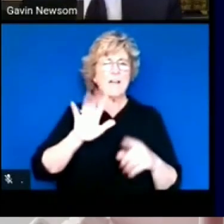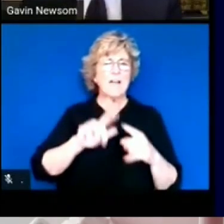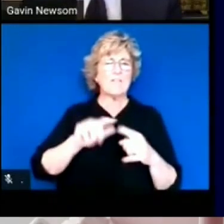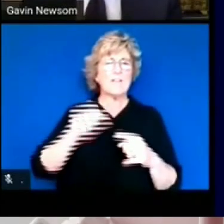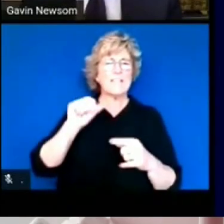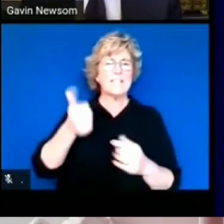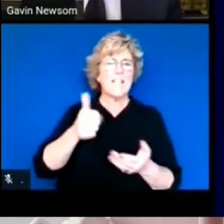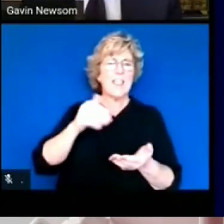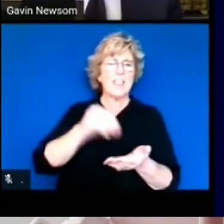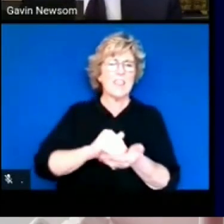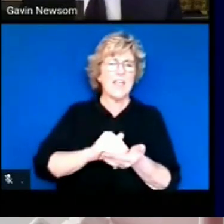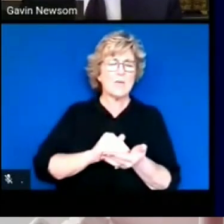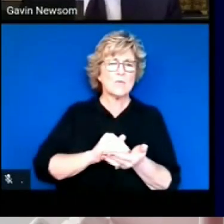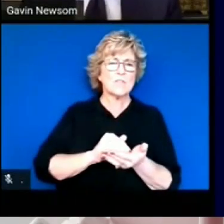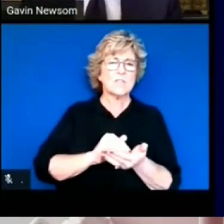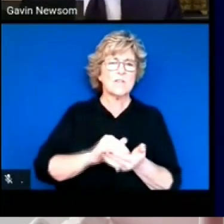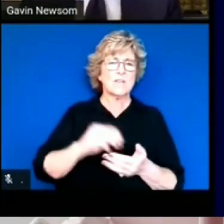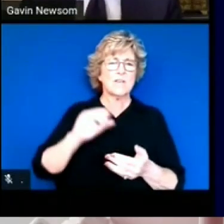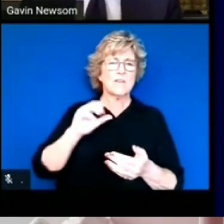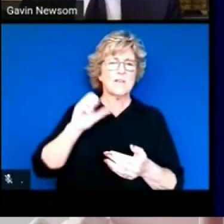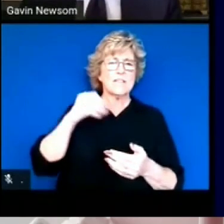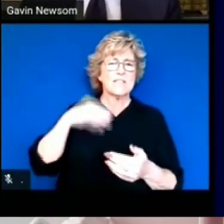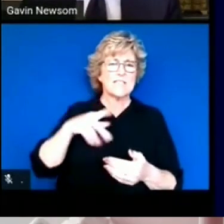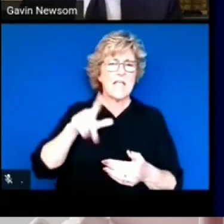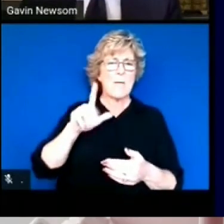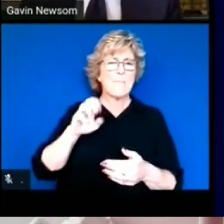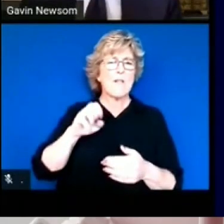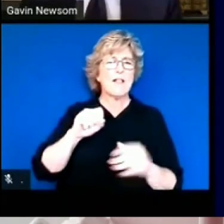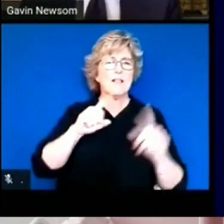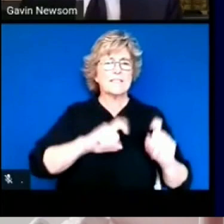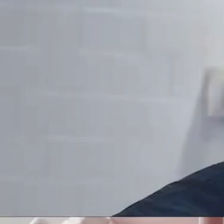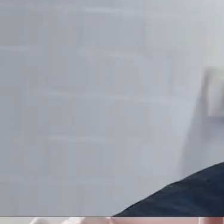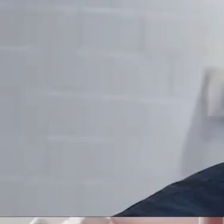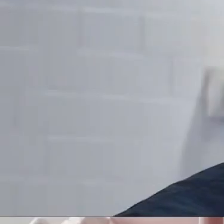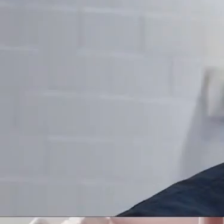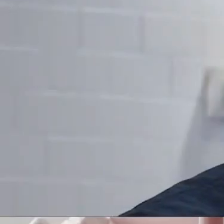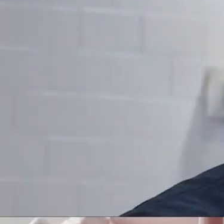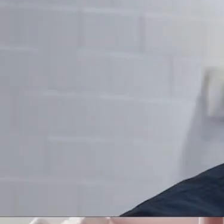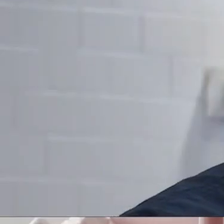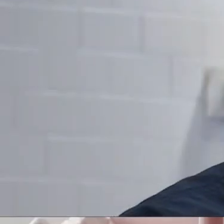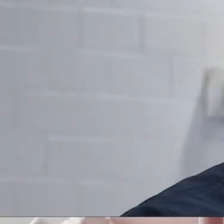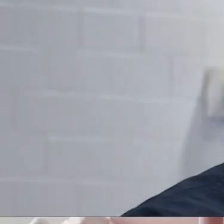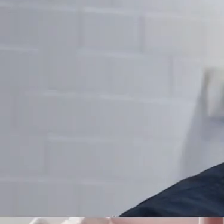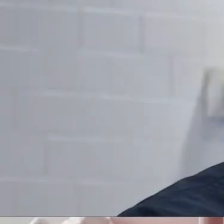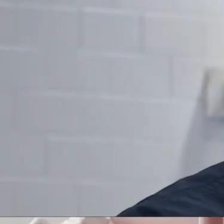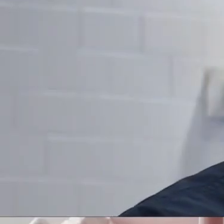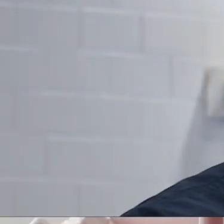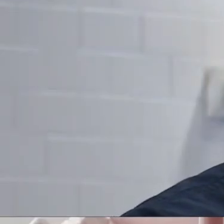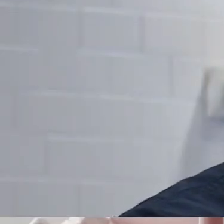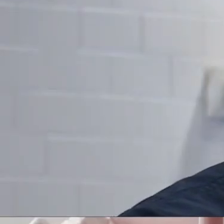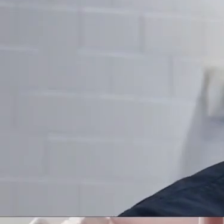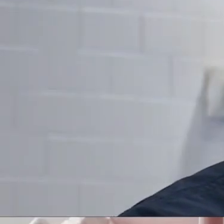SYSTEM, AN EFFORT TO MONITOR HOW THE VIRUSES ARE CHANGING OR MUTATING OVERTIME.